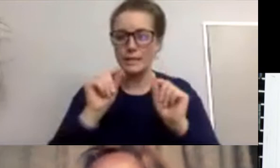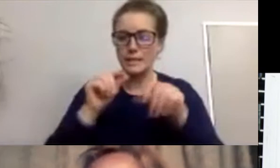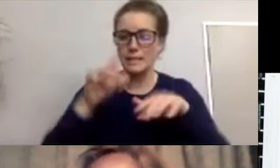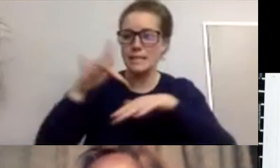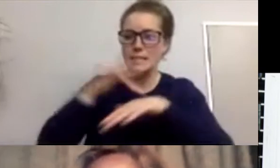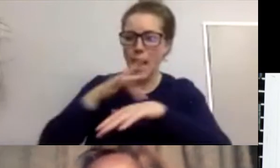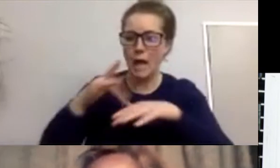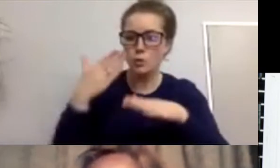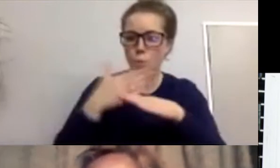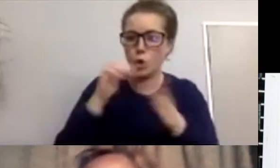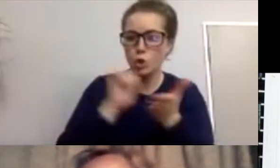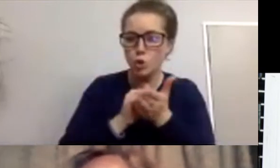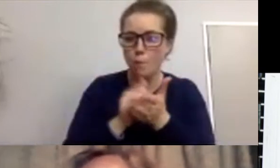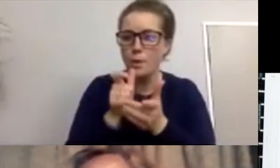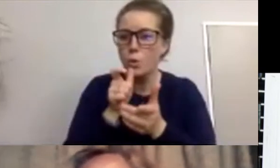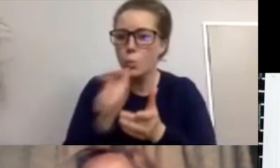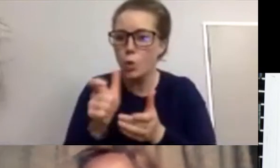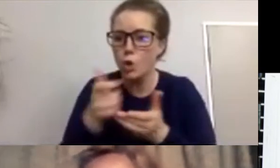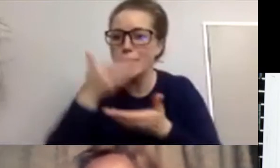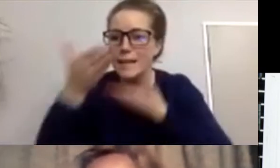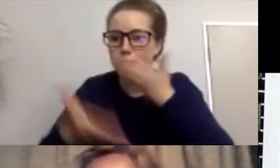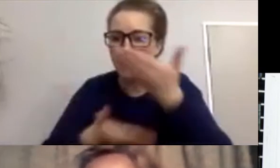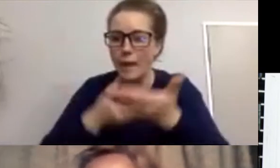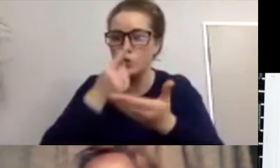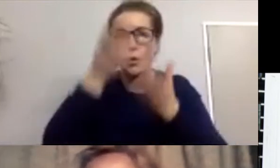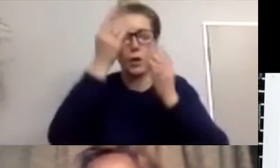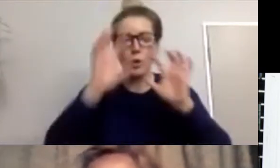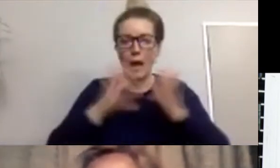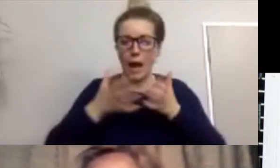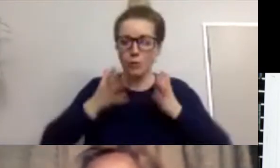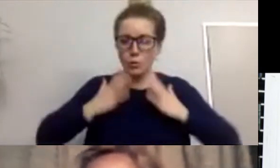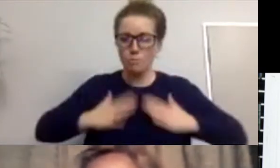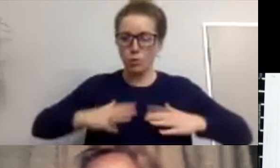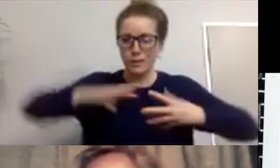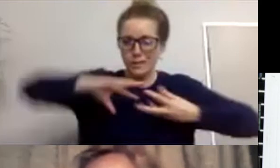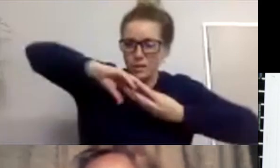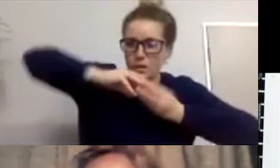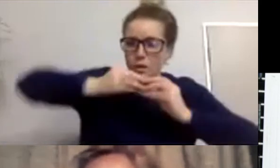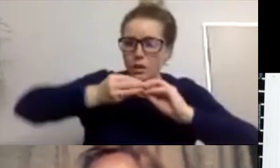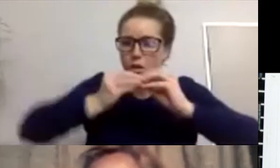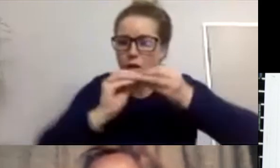where people can learn about the movement of ballet, so that when there's a script,